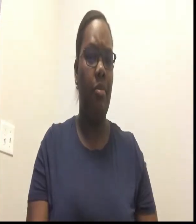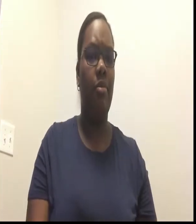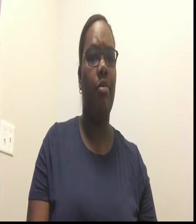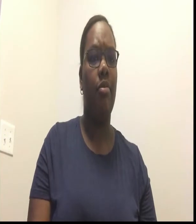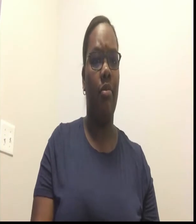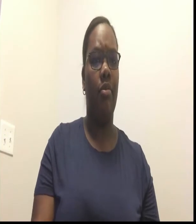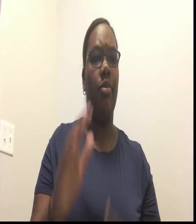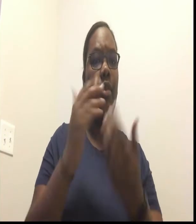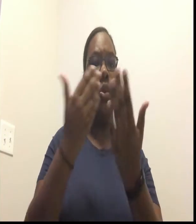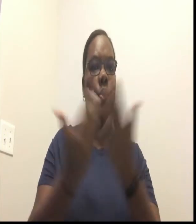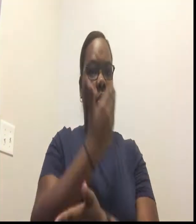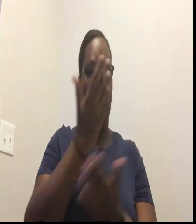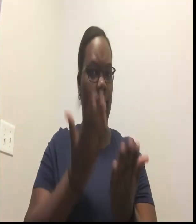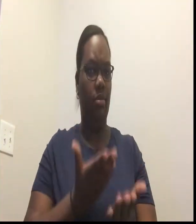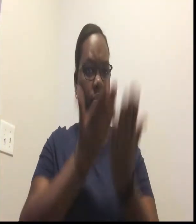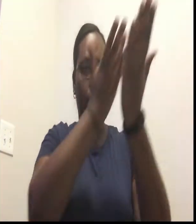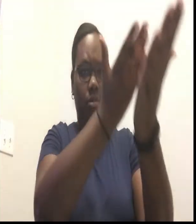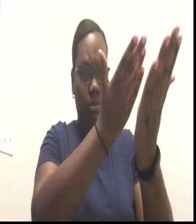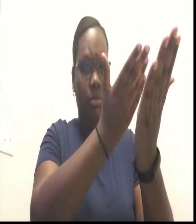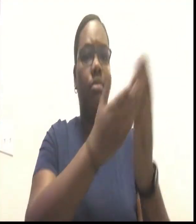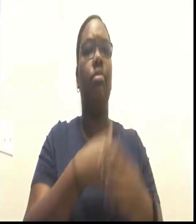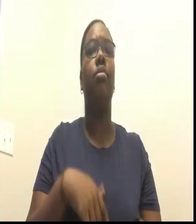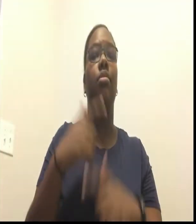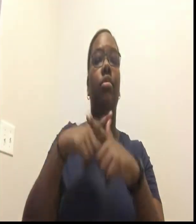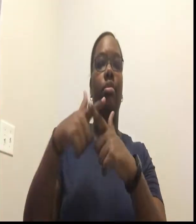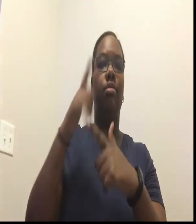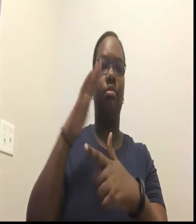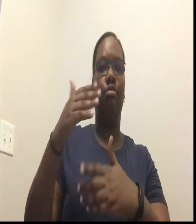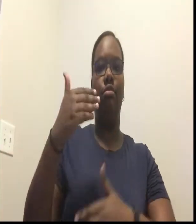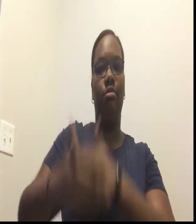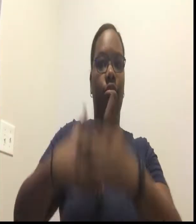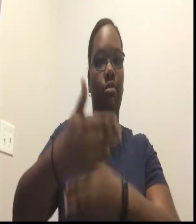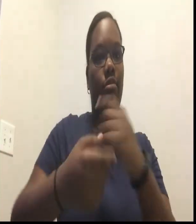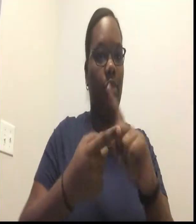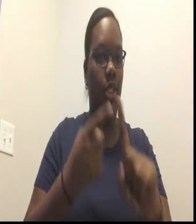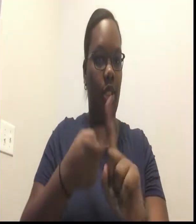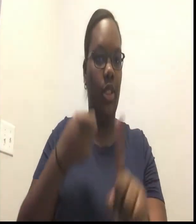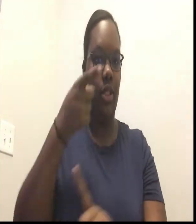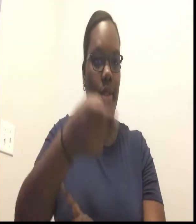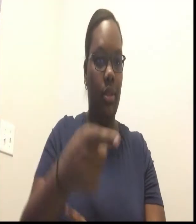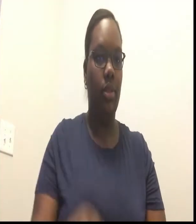meeting, but it's urgent and you need to talk about it